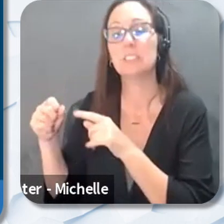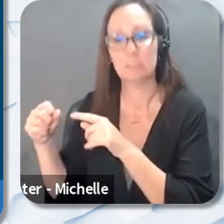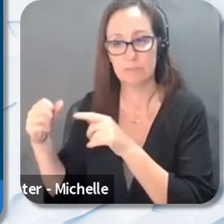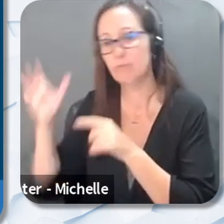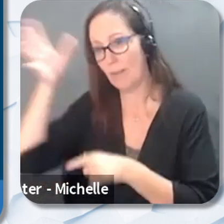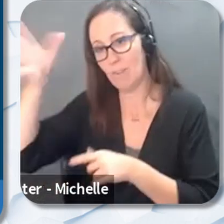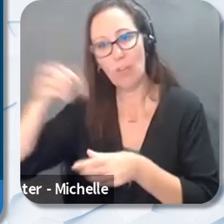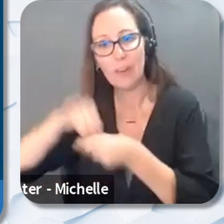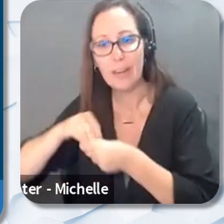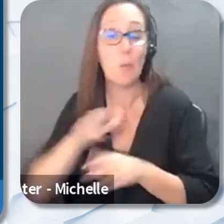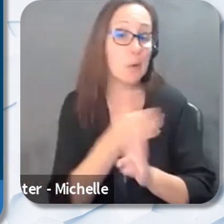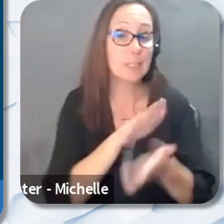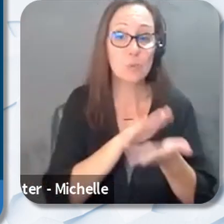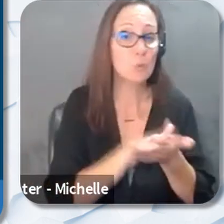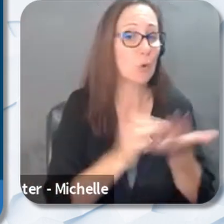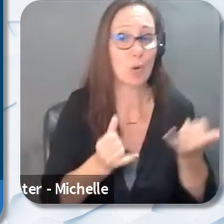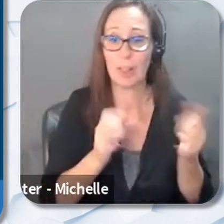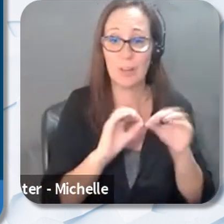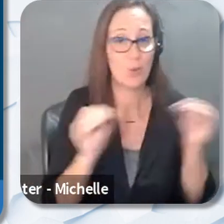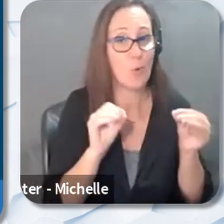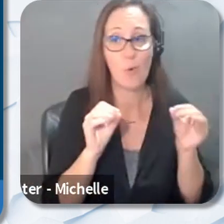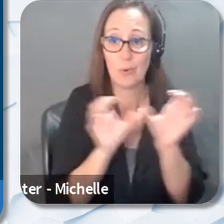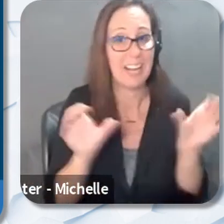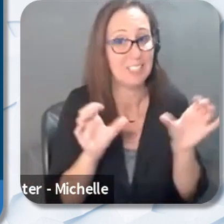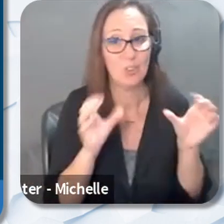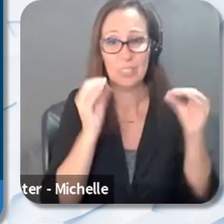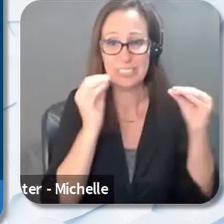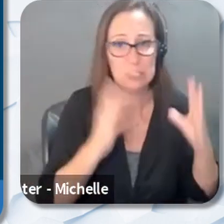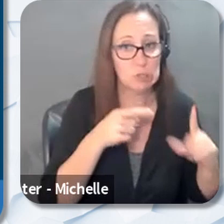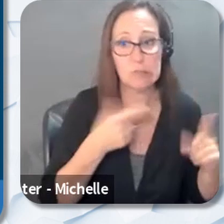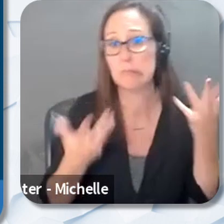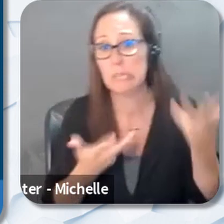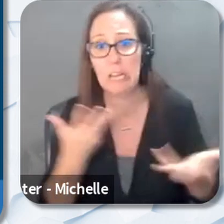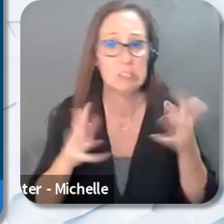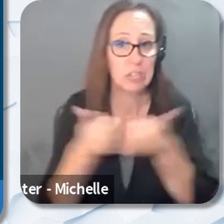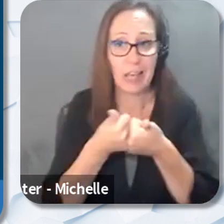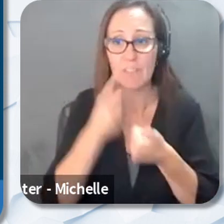who do not currently have teaching credentials, and you know it can be challenging for some staff